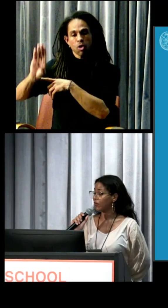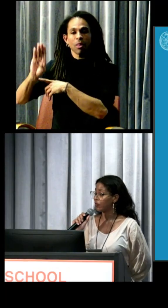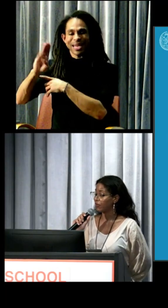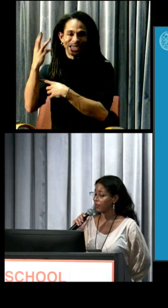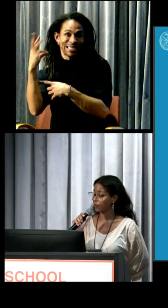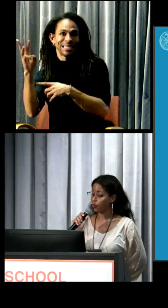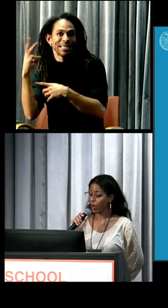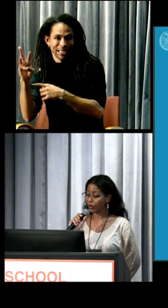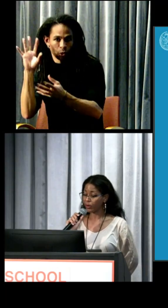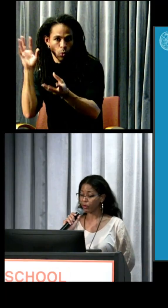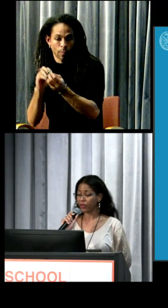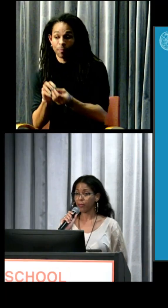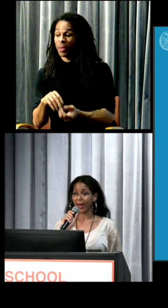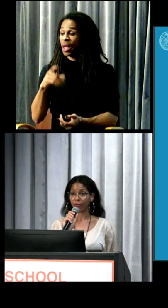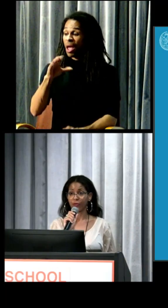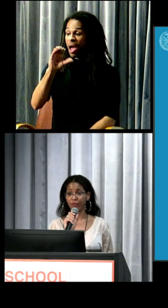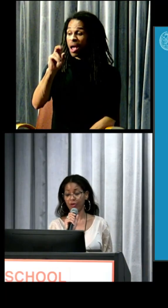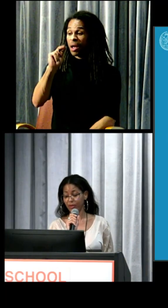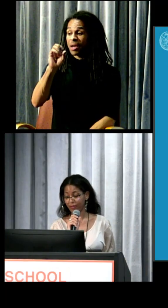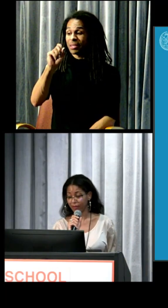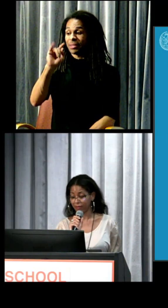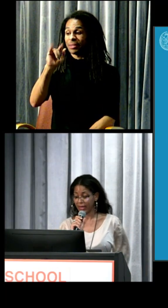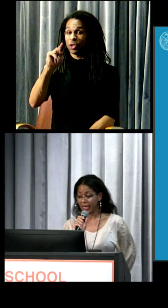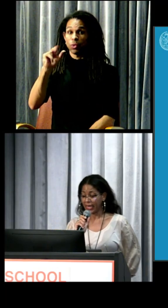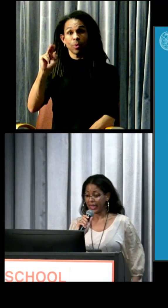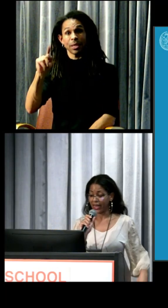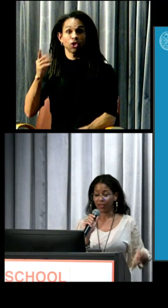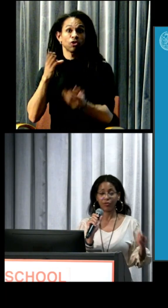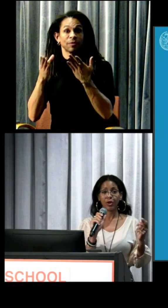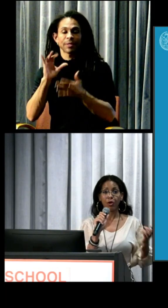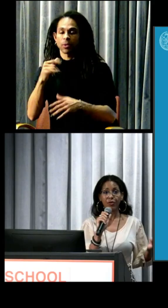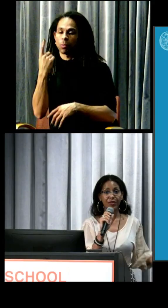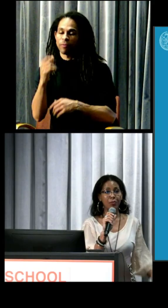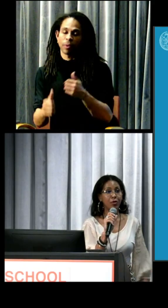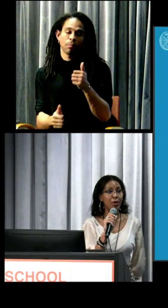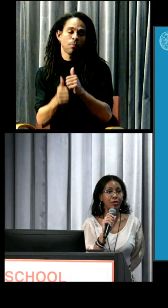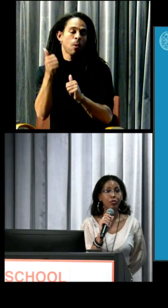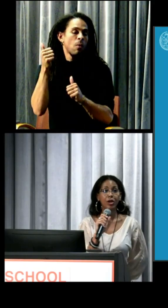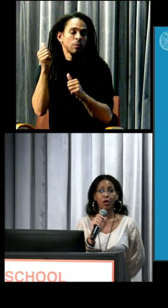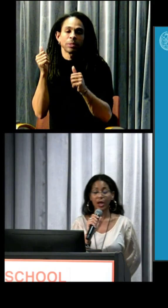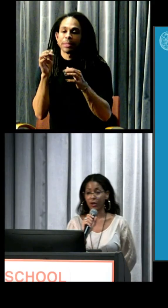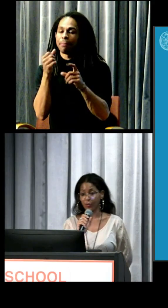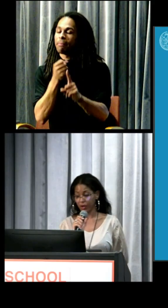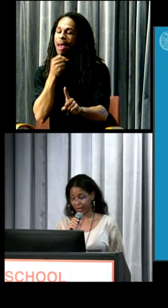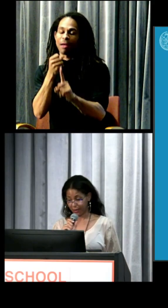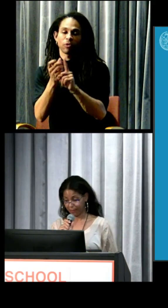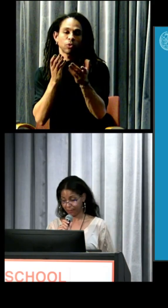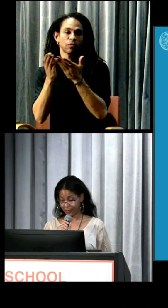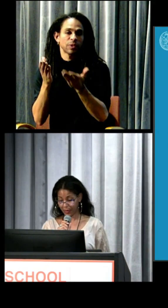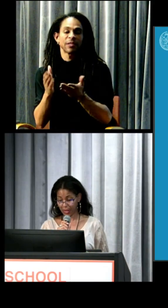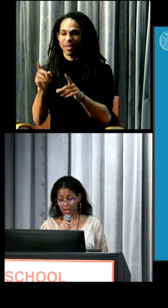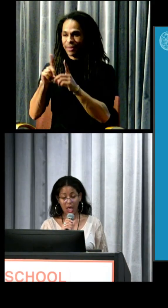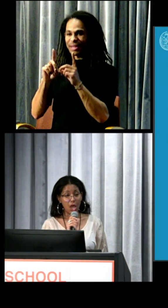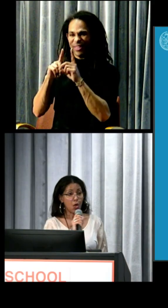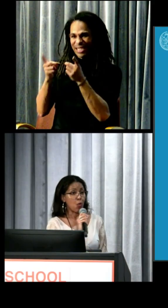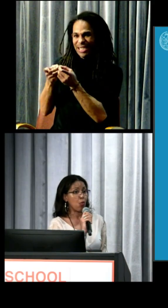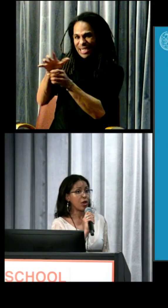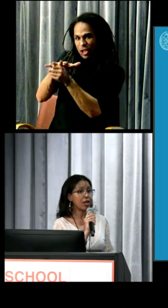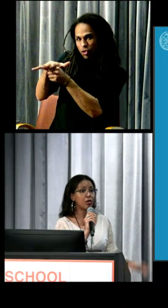comparable, and they provide a summary report every year that shows some changes from year to year, but there's some problems with the report.